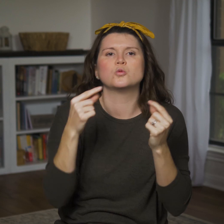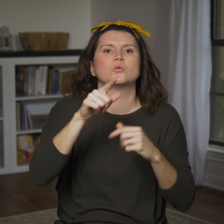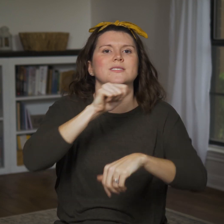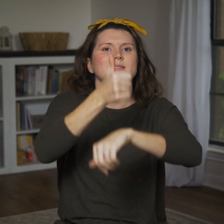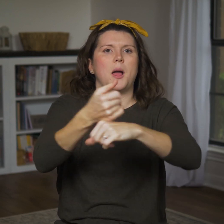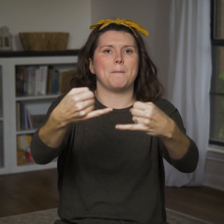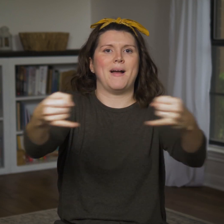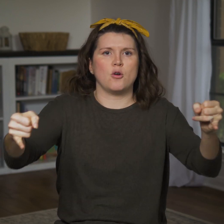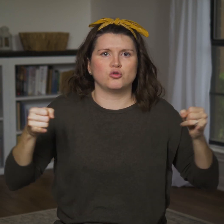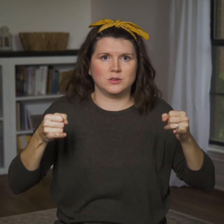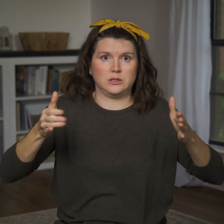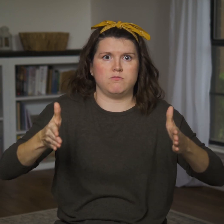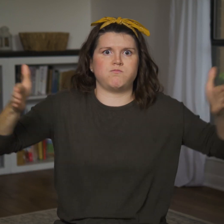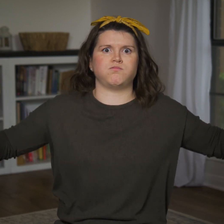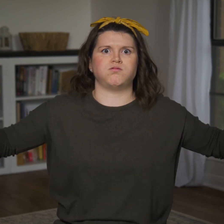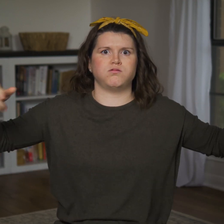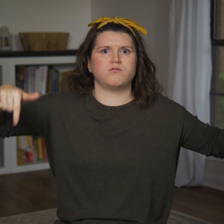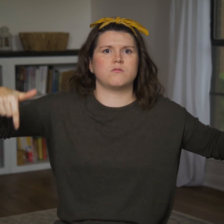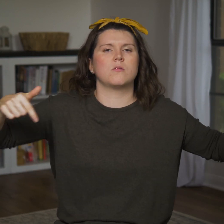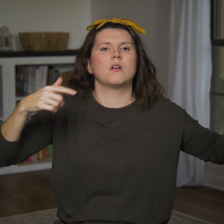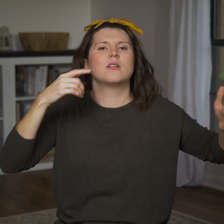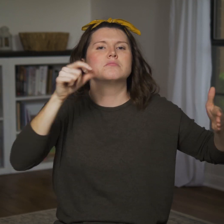they often extend the boundaries of what is unacceptable